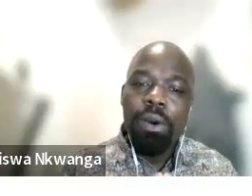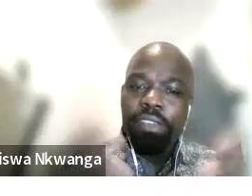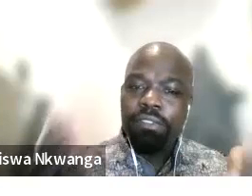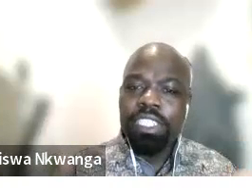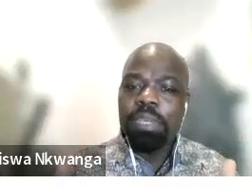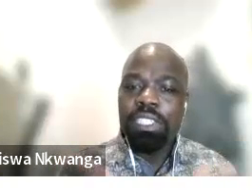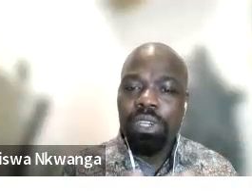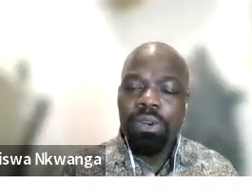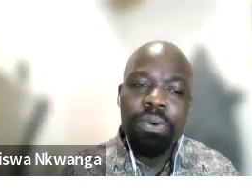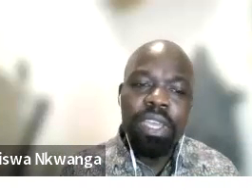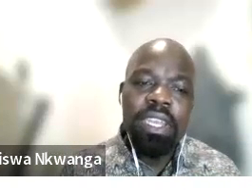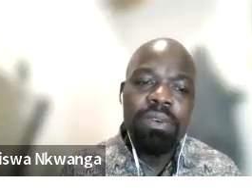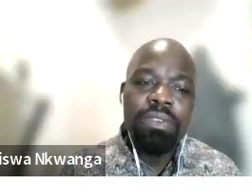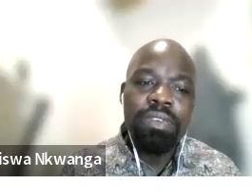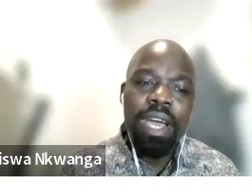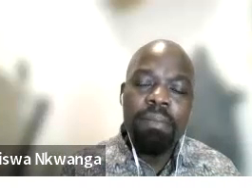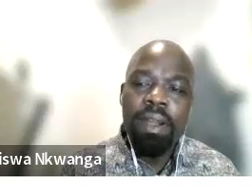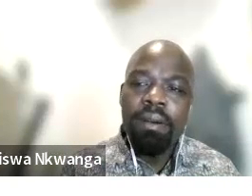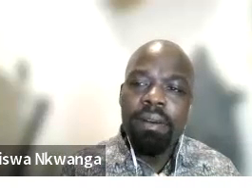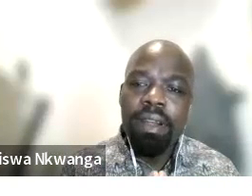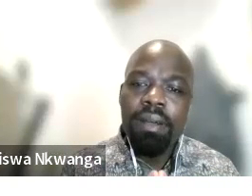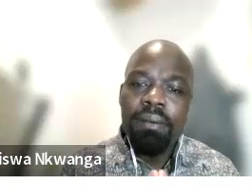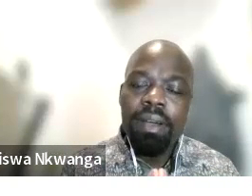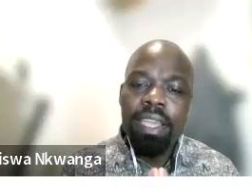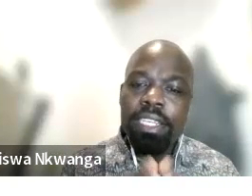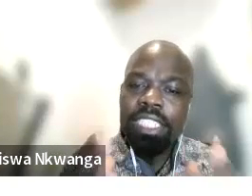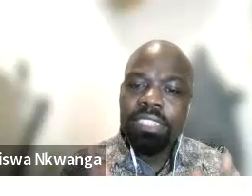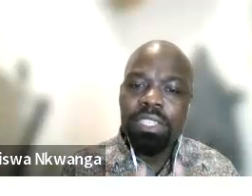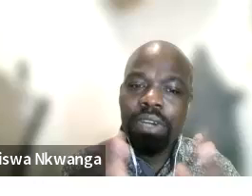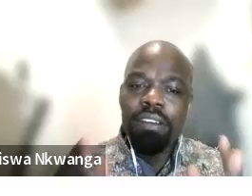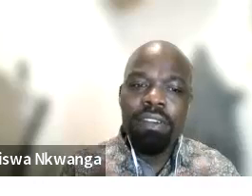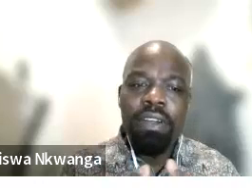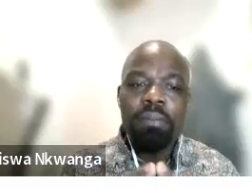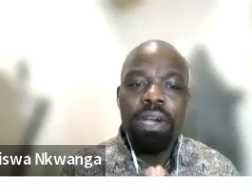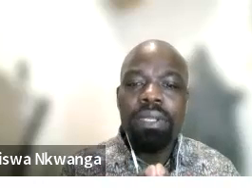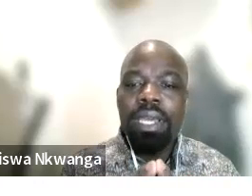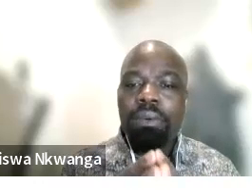All of the investment is going to go in those initiatives that you have heard about, and